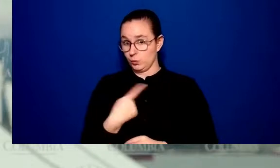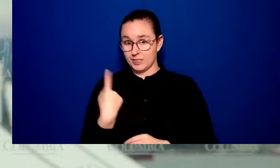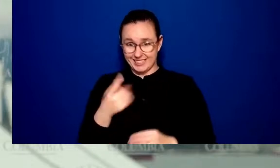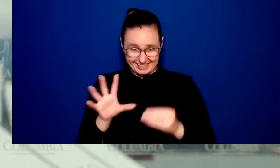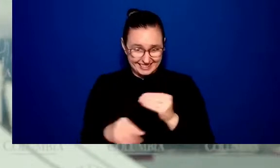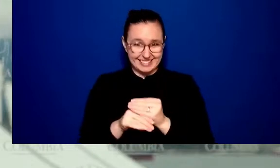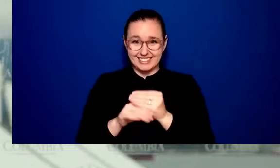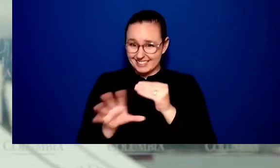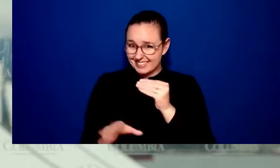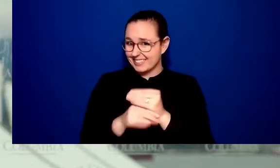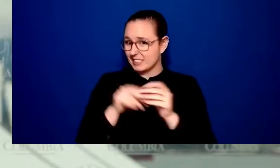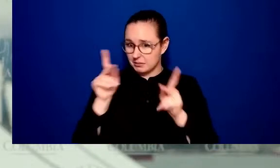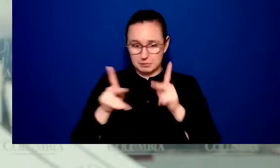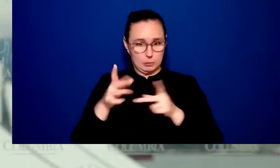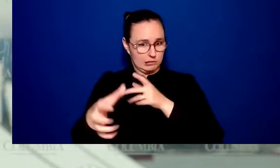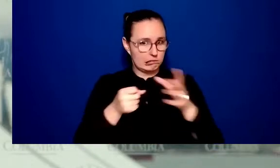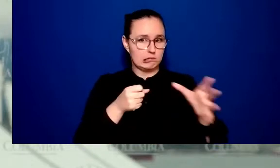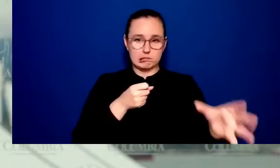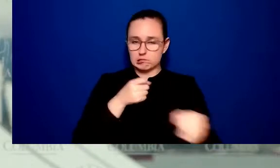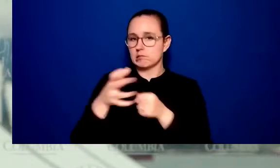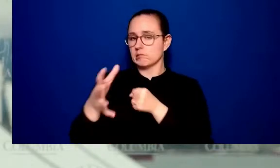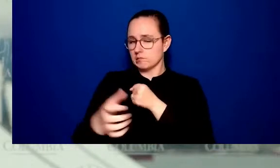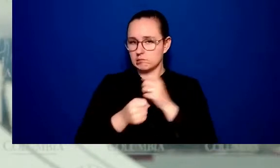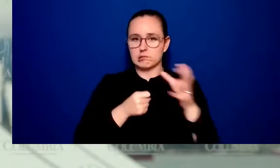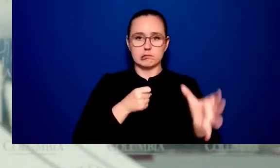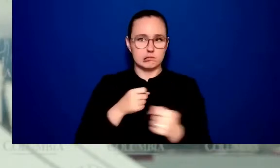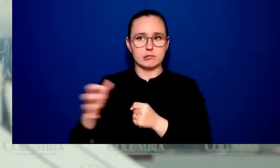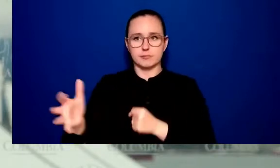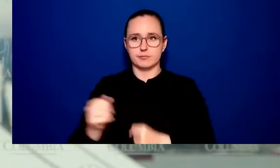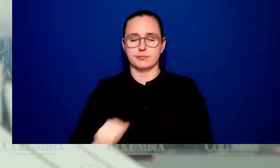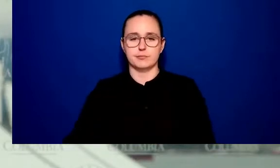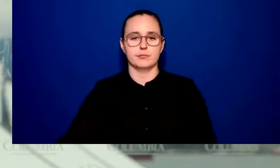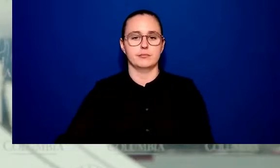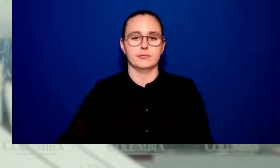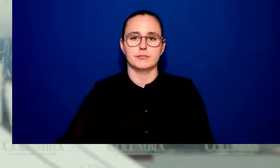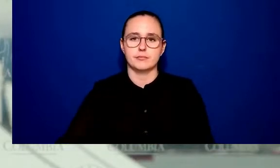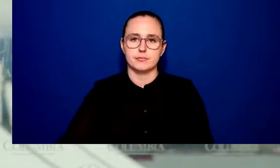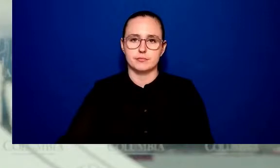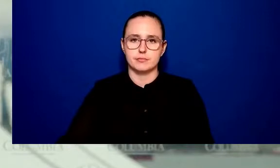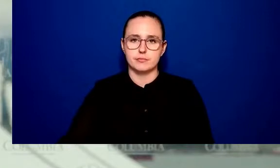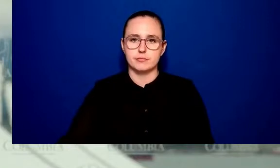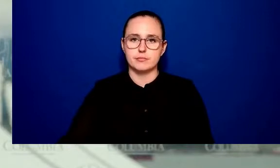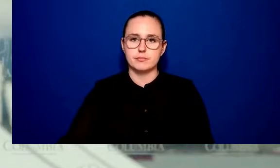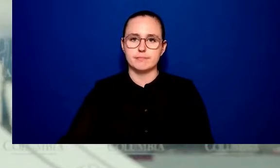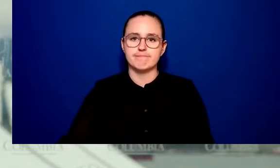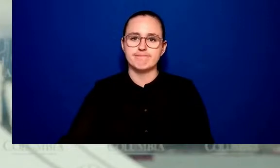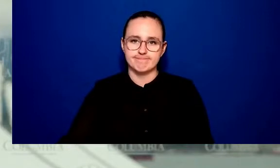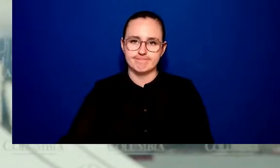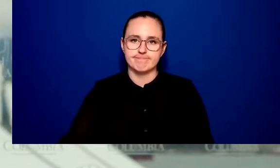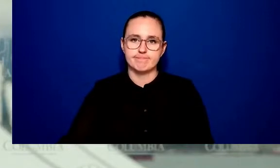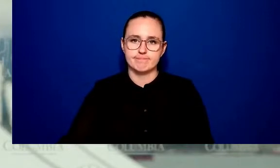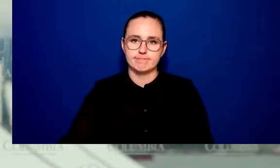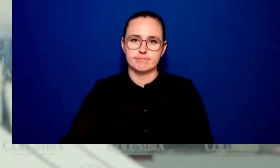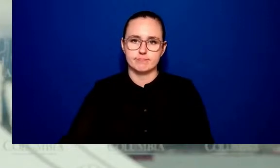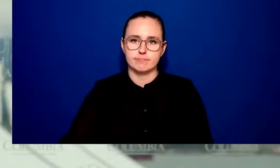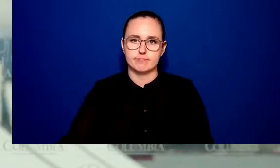resources, and I think the issue is, uh the issue will be I think addressed on the dish